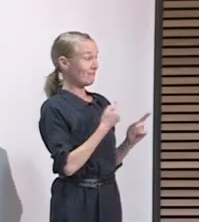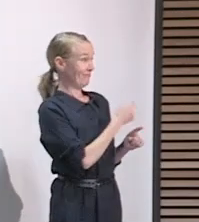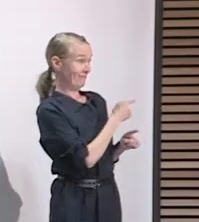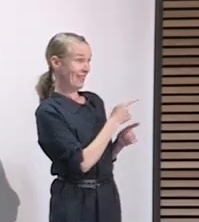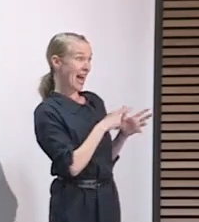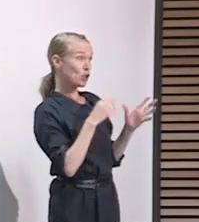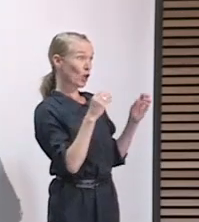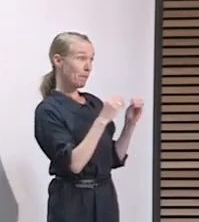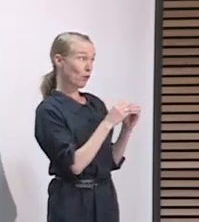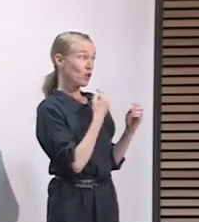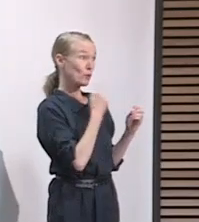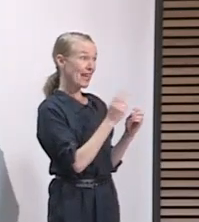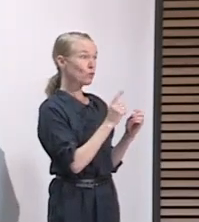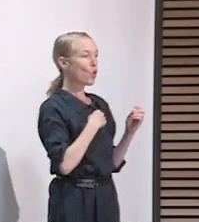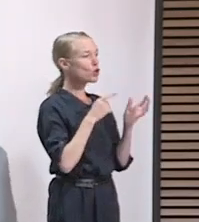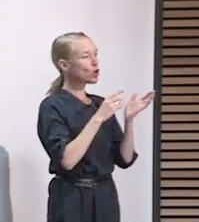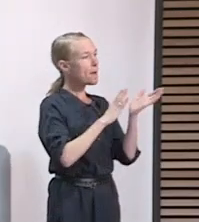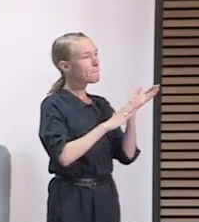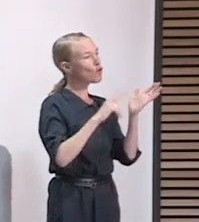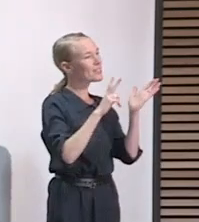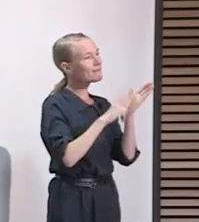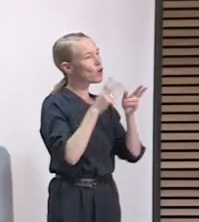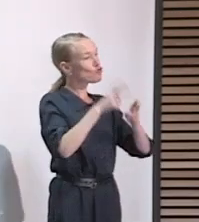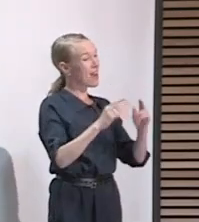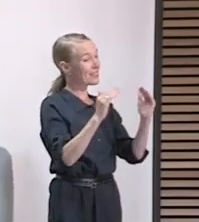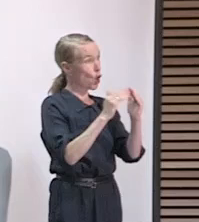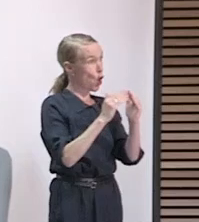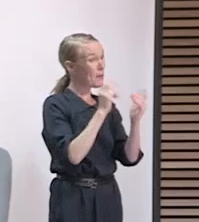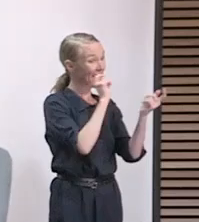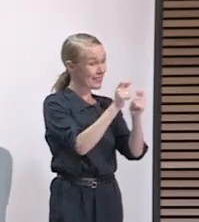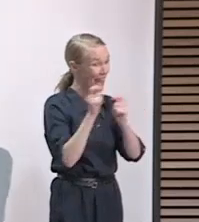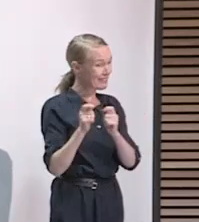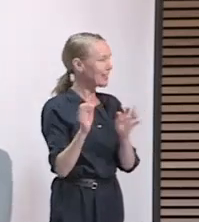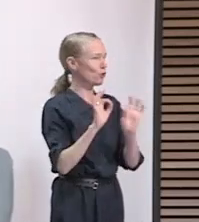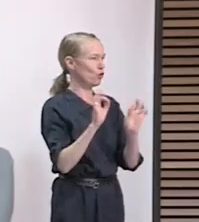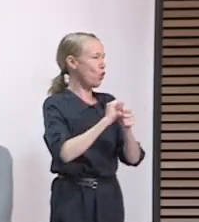cases and it means we have much greater predict account. As the Director-General has